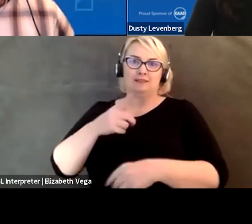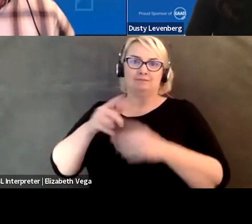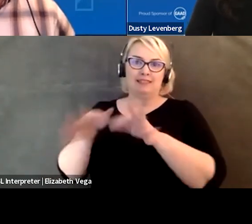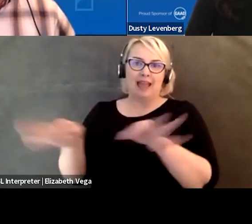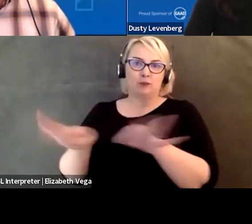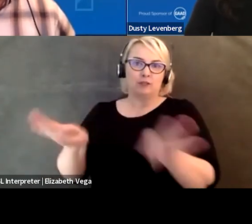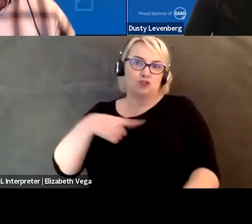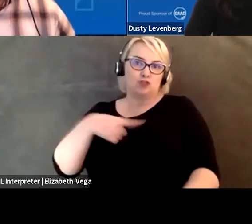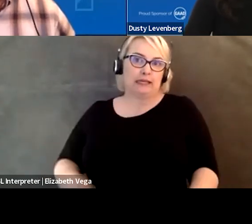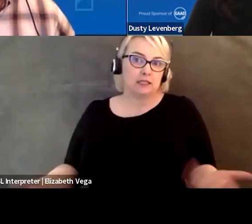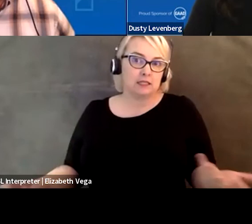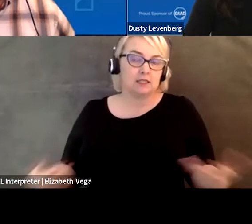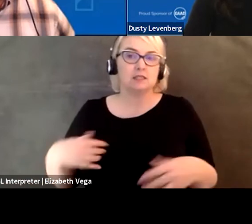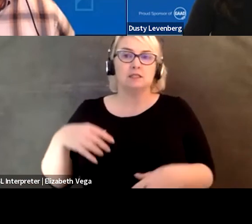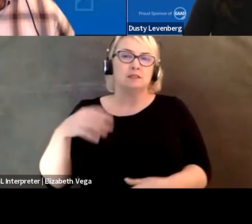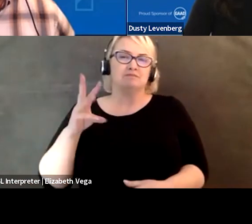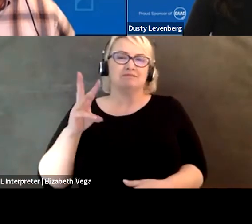And it just wasn't feasible.